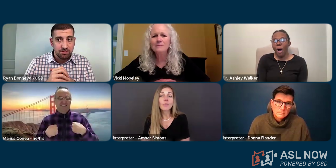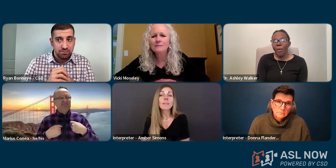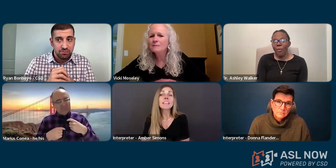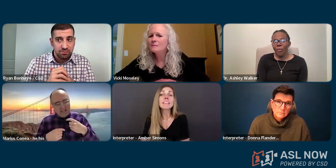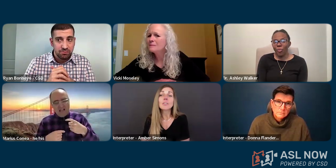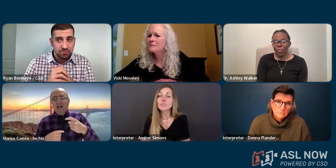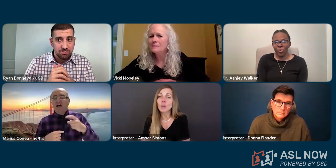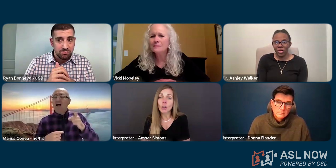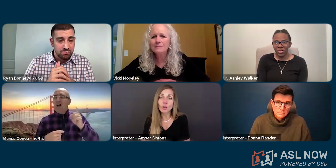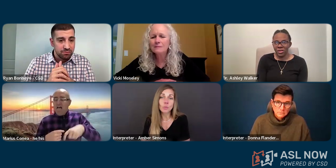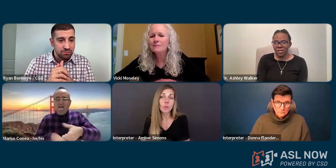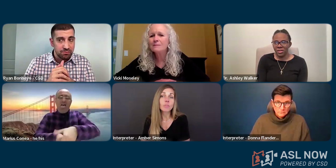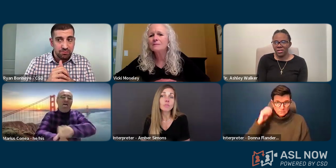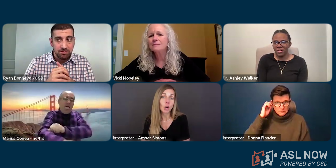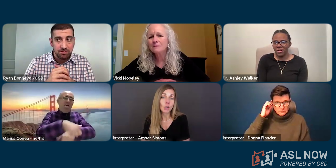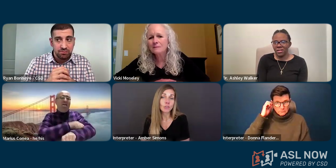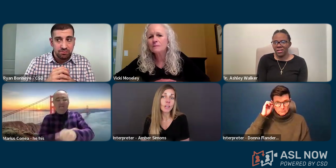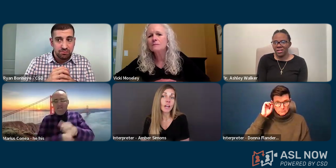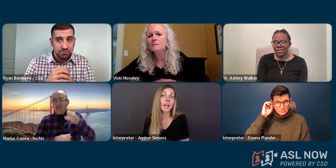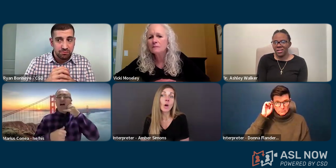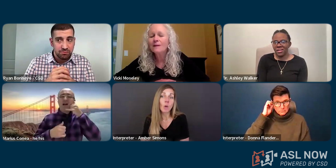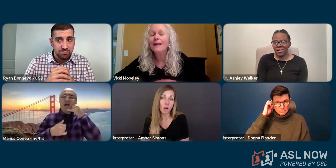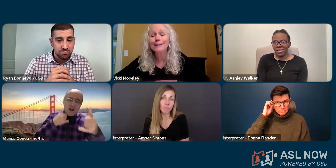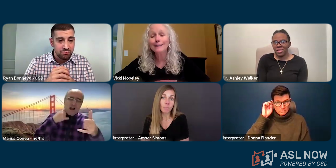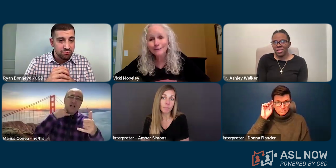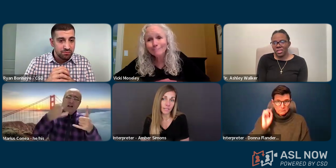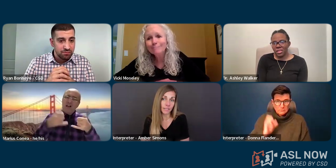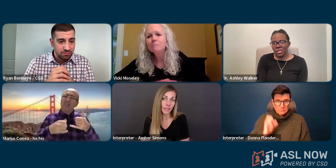$3,000 worth of charges that I know aren't me.